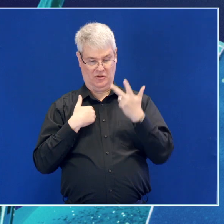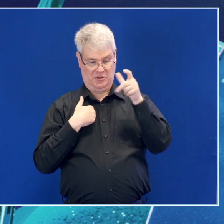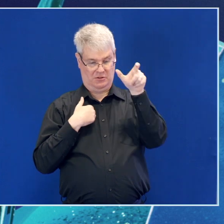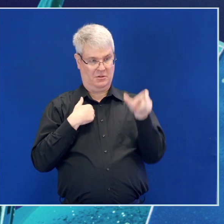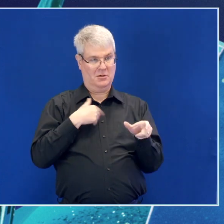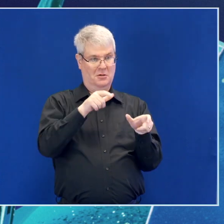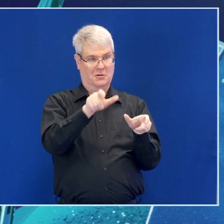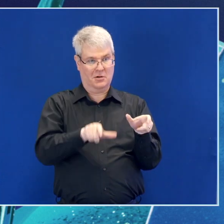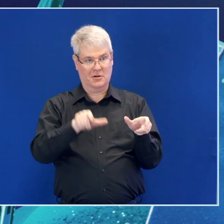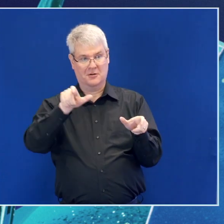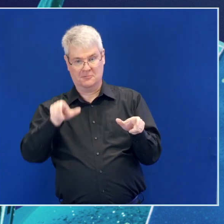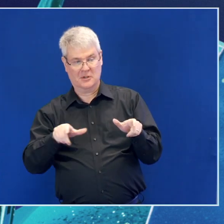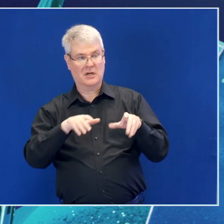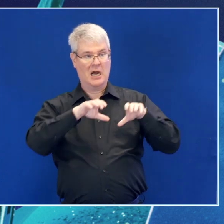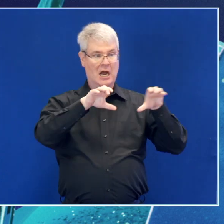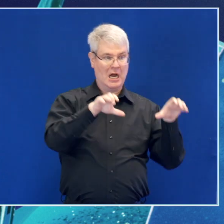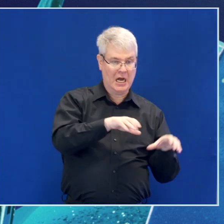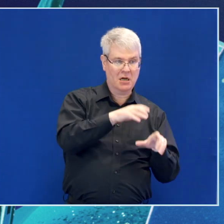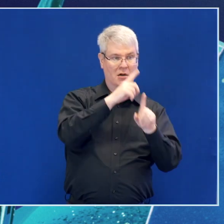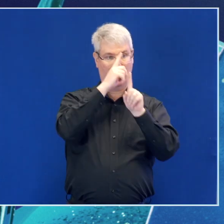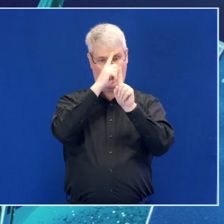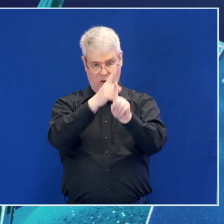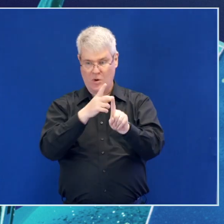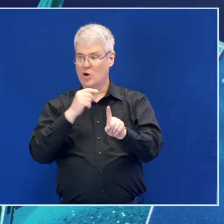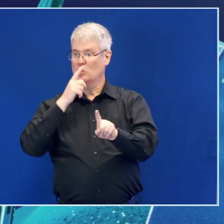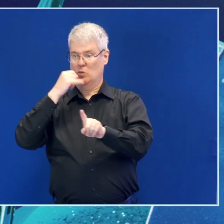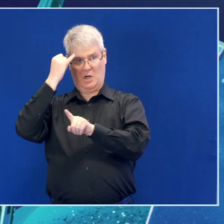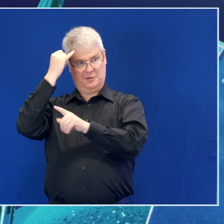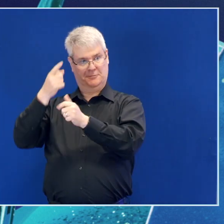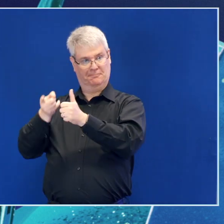the purpose, and the owner. And a closing.